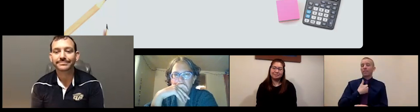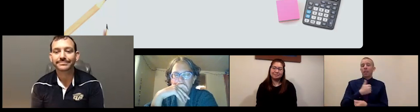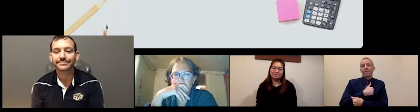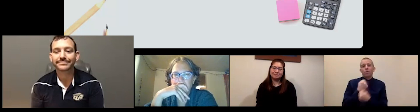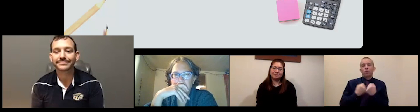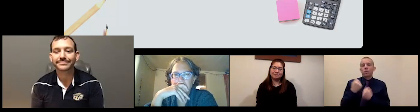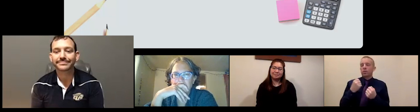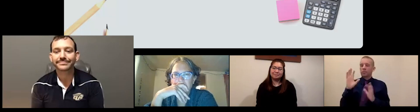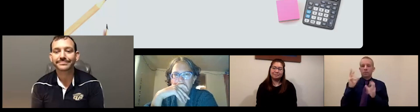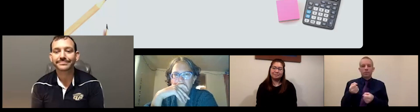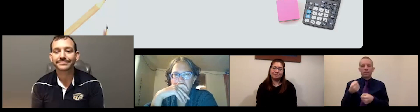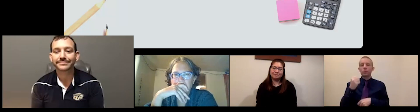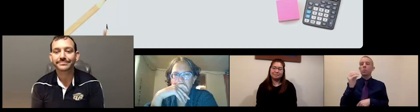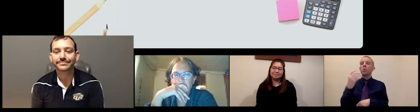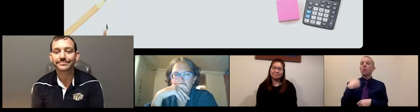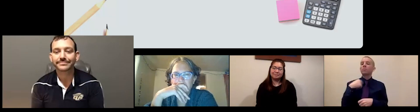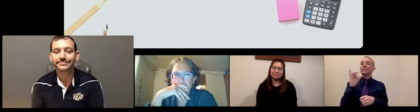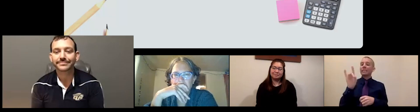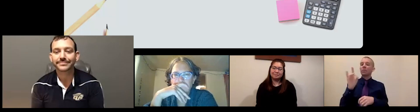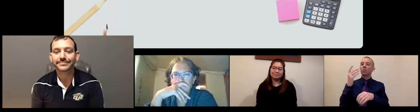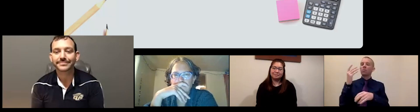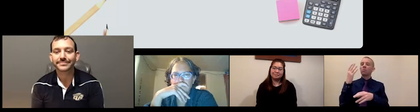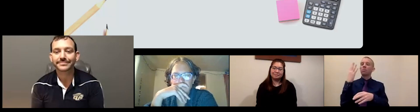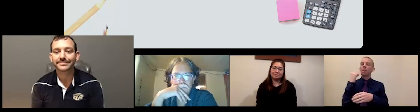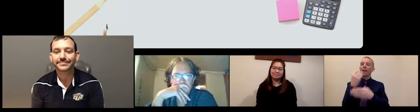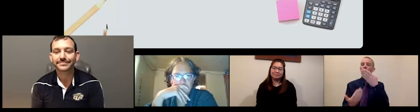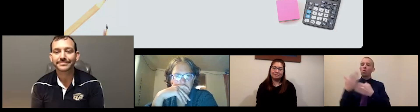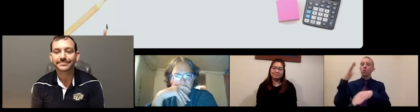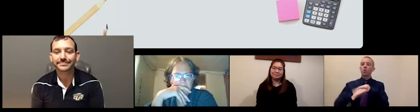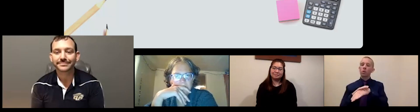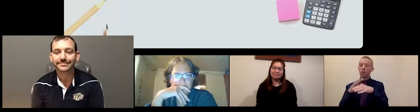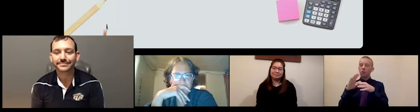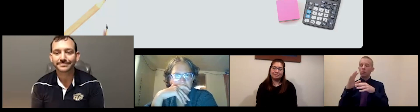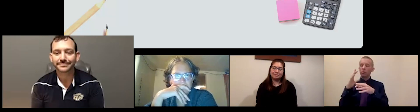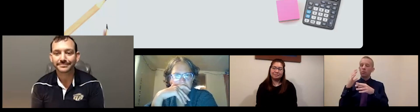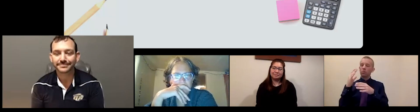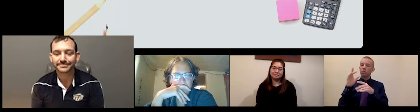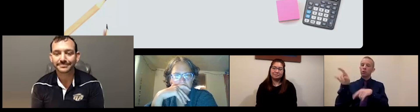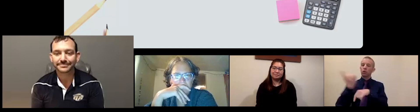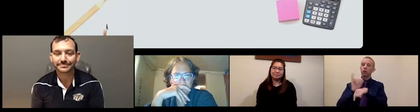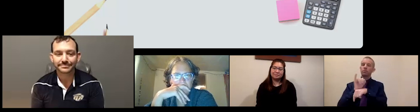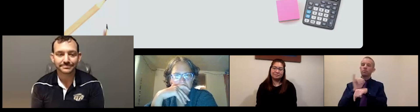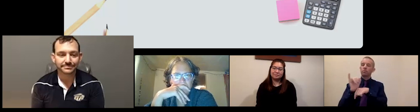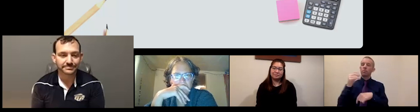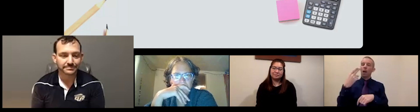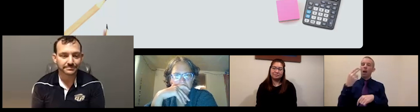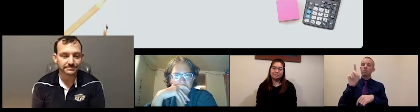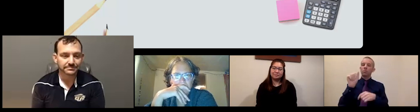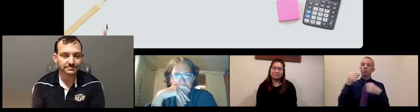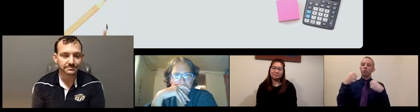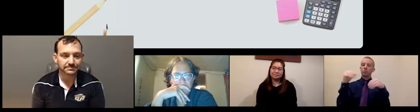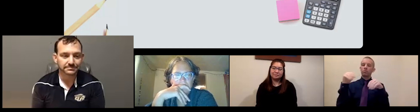I was crazy about cars, so I did take a hands-on internship at a Honda shop and worked there.